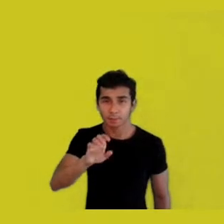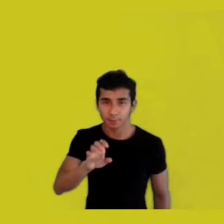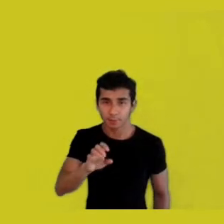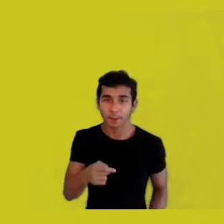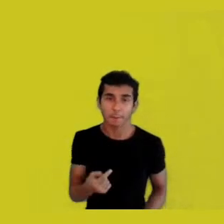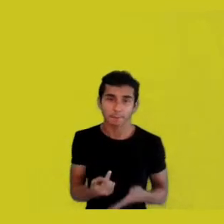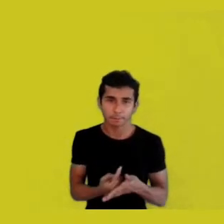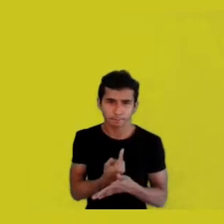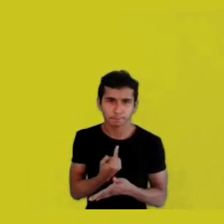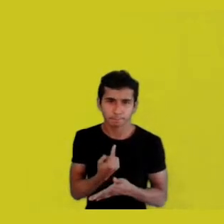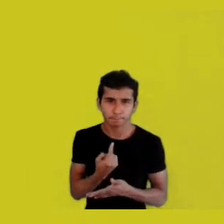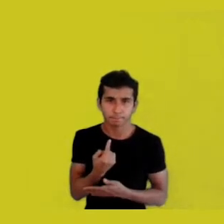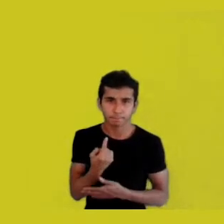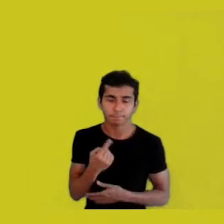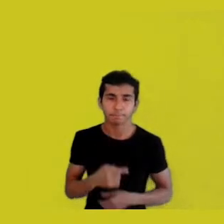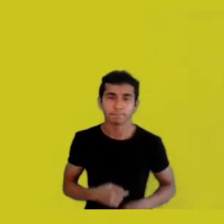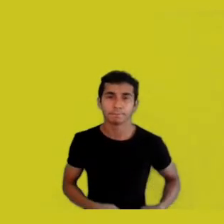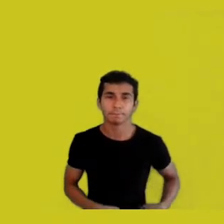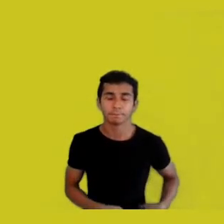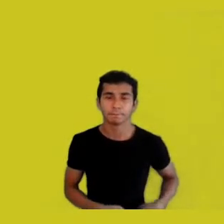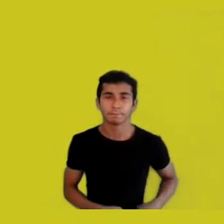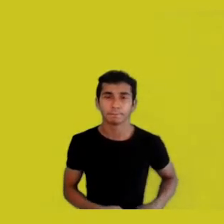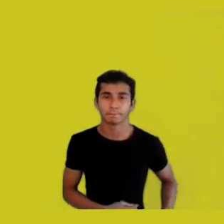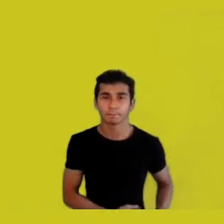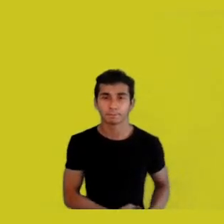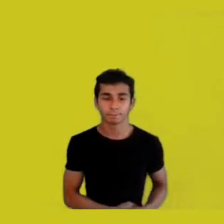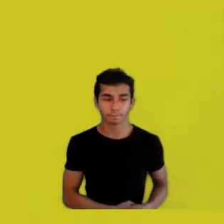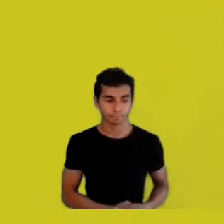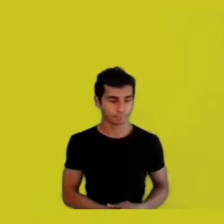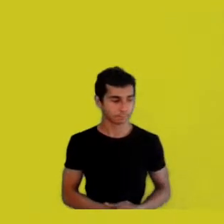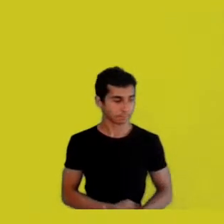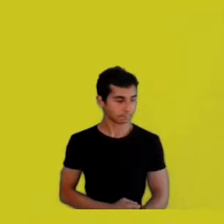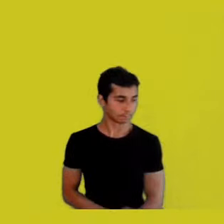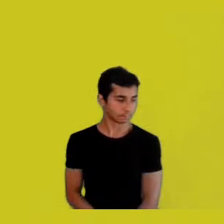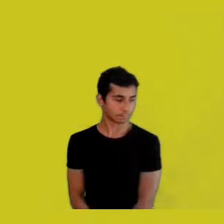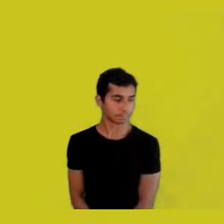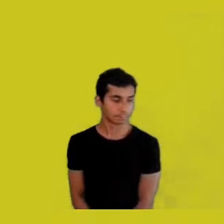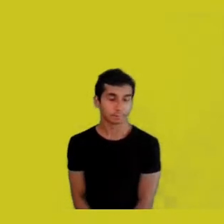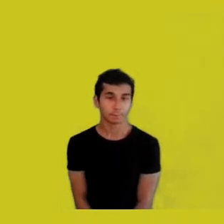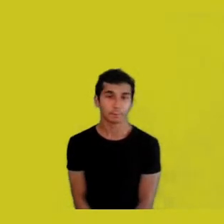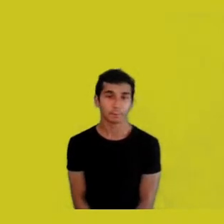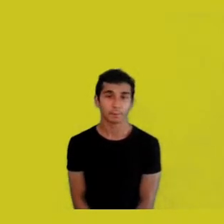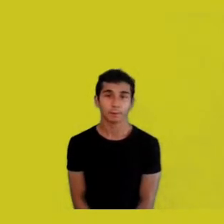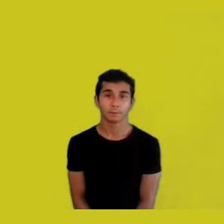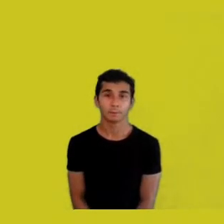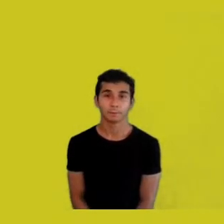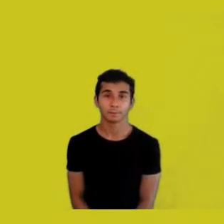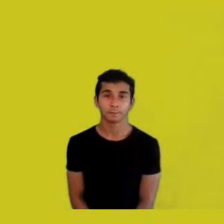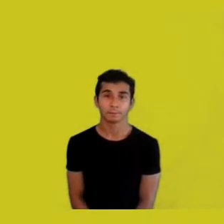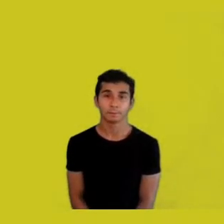and I confess that now I begin to have